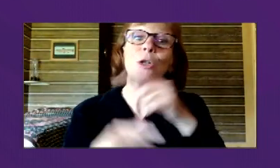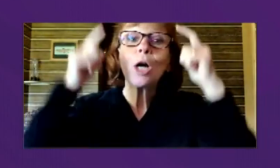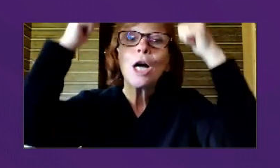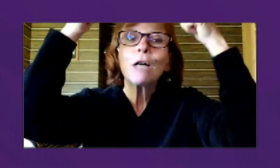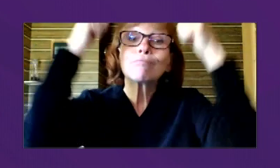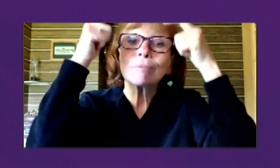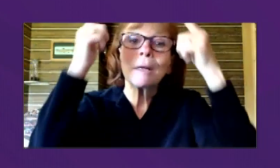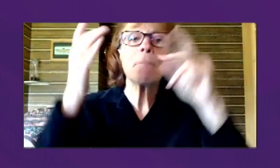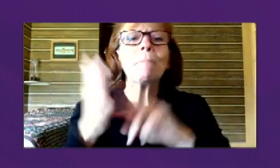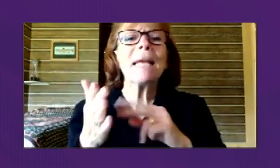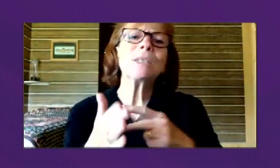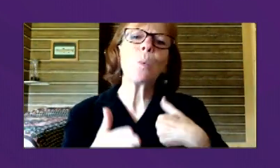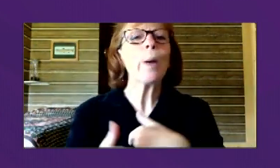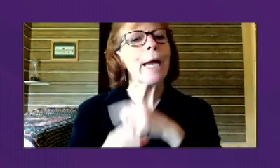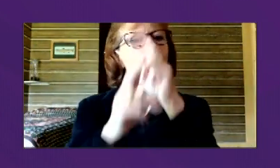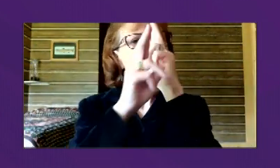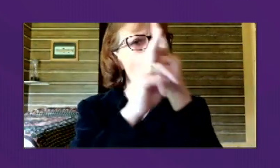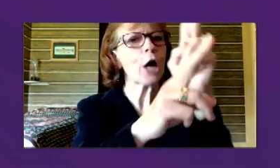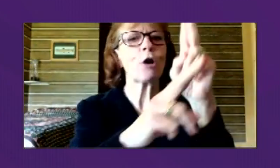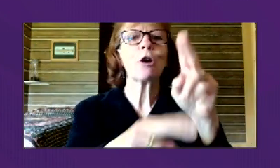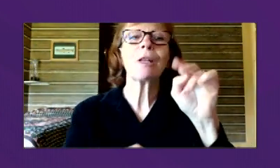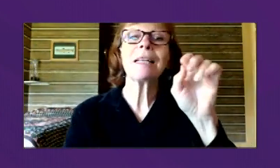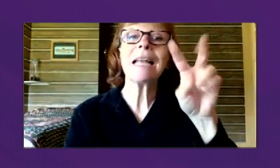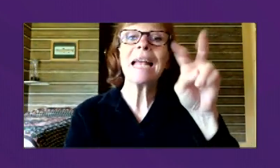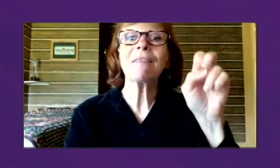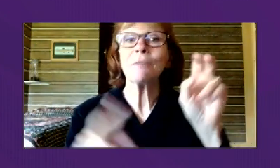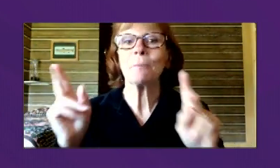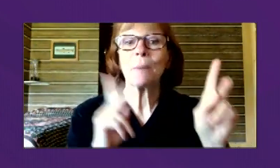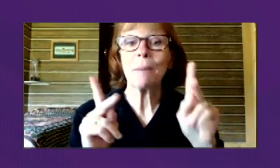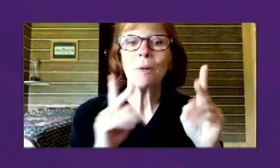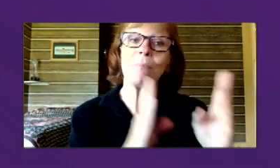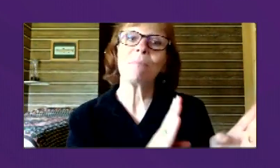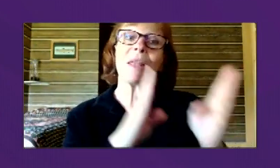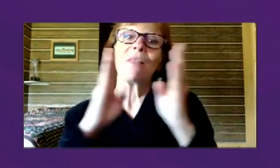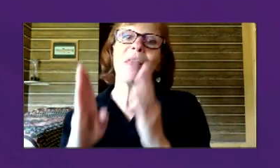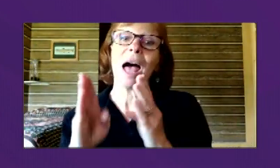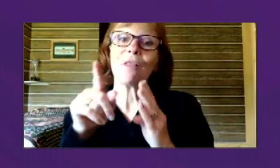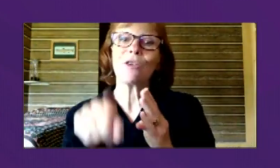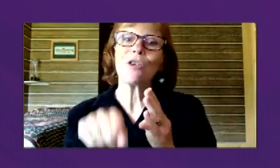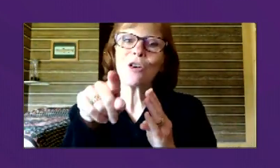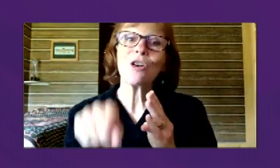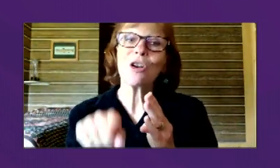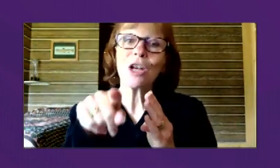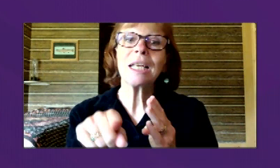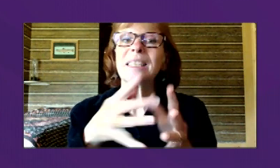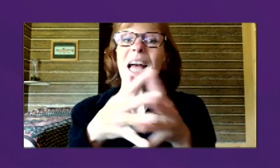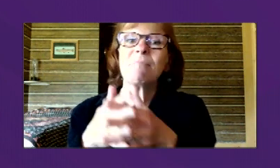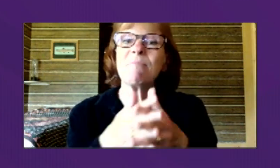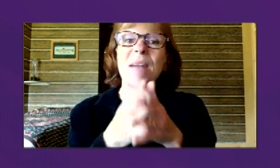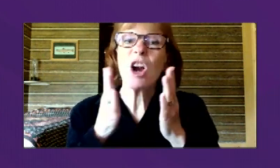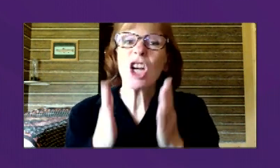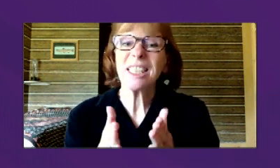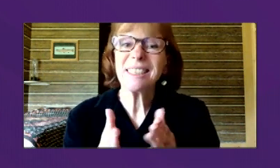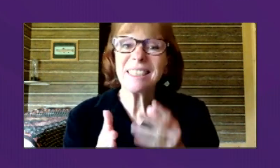peoples. Our other image comes directly from Americans and it is of a Tootsie roll wrapper.